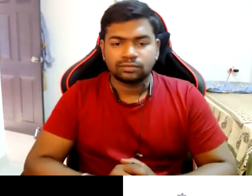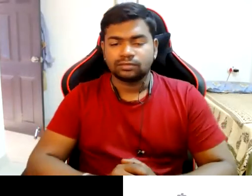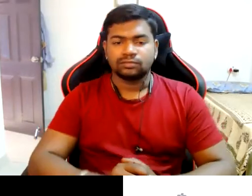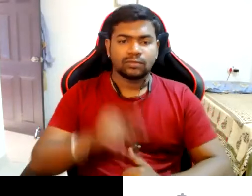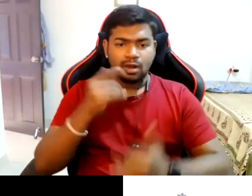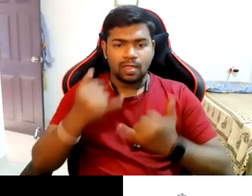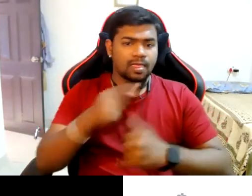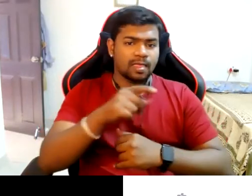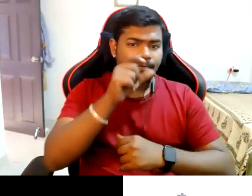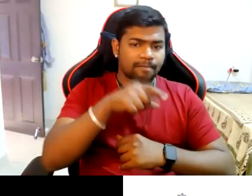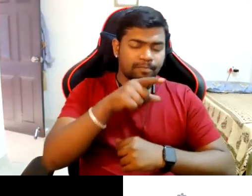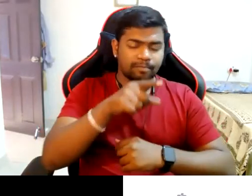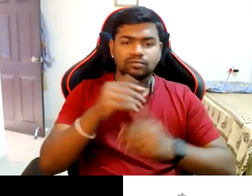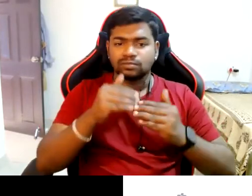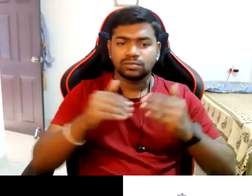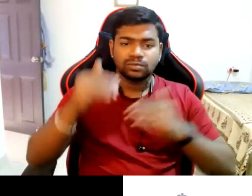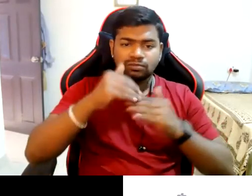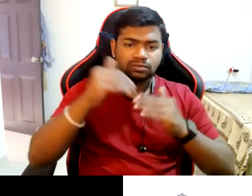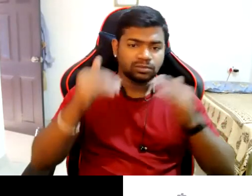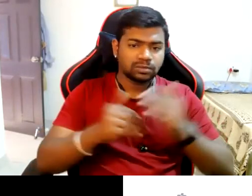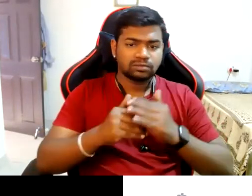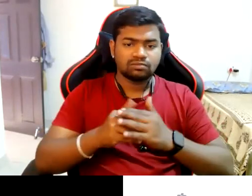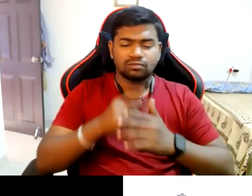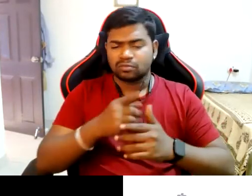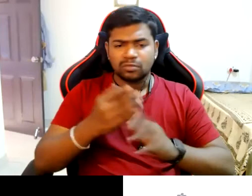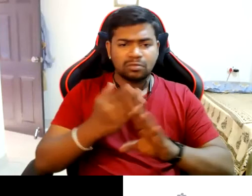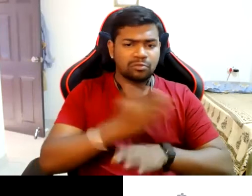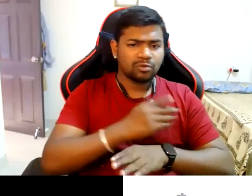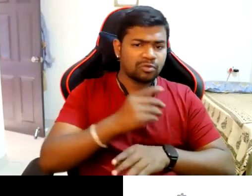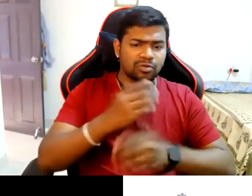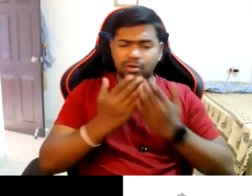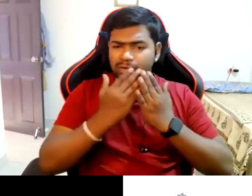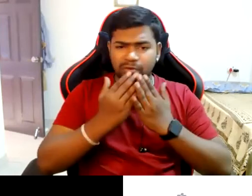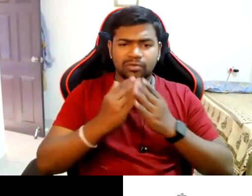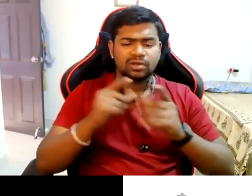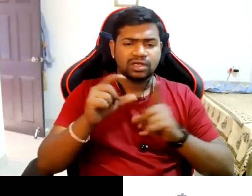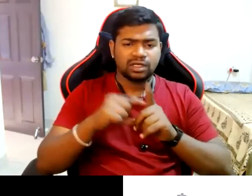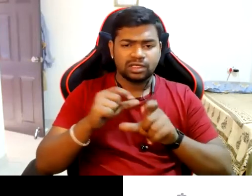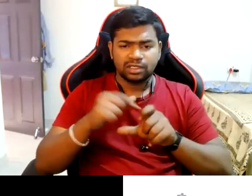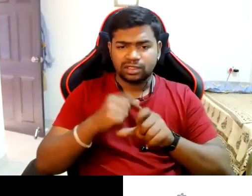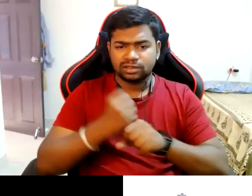now a senior engineer. he really had no education, no degree or something.